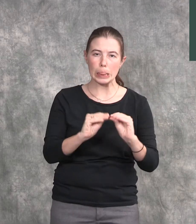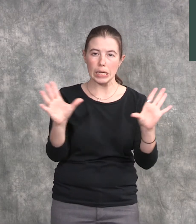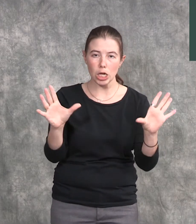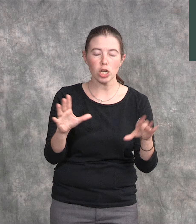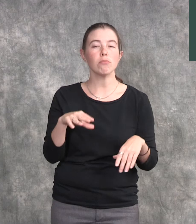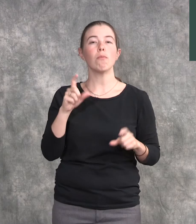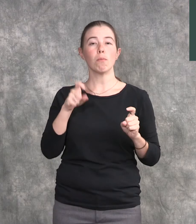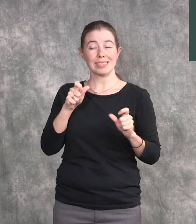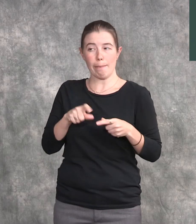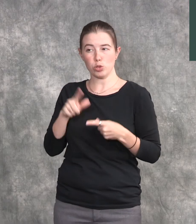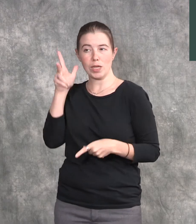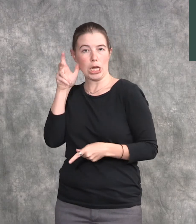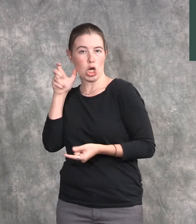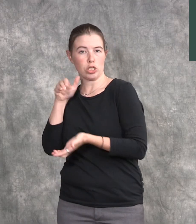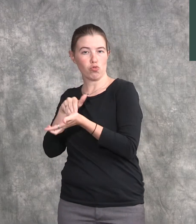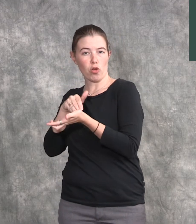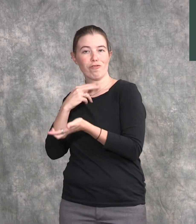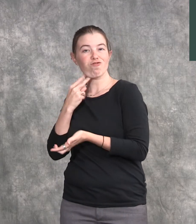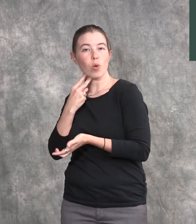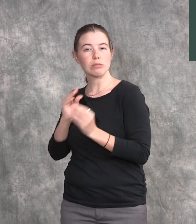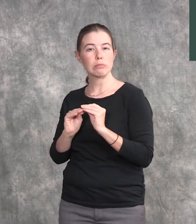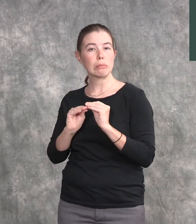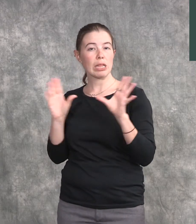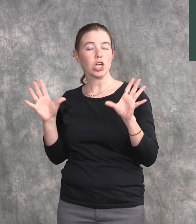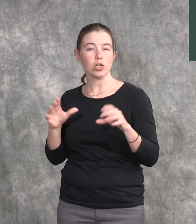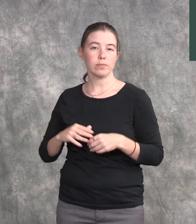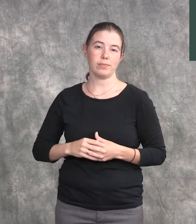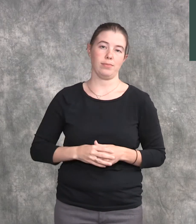be able to see clearly and hear the medical provider's voice clearly.